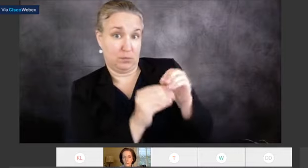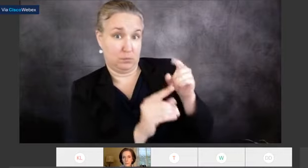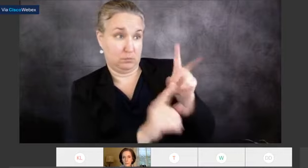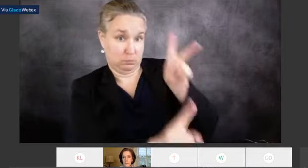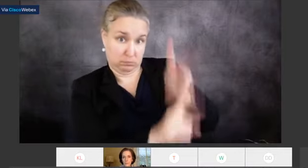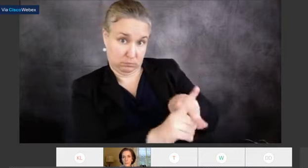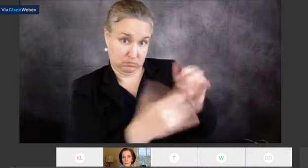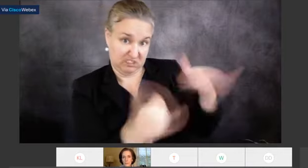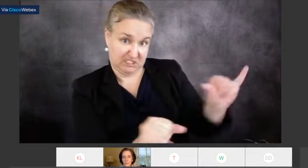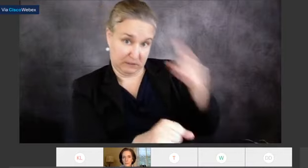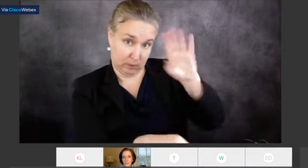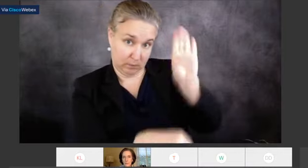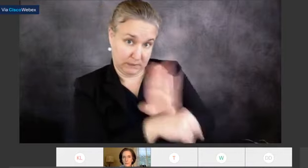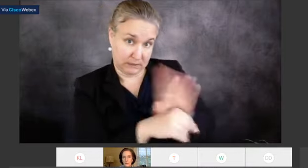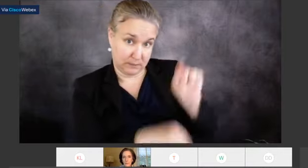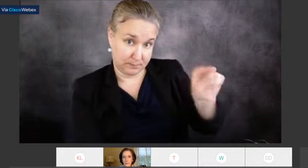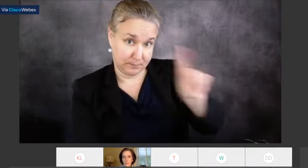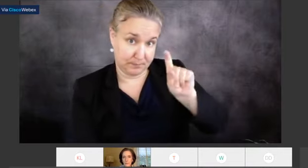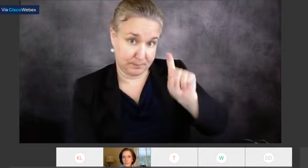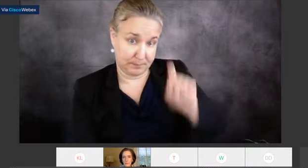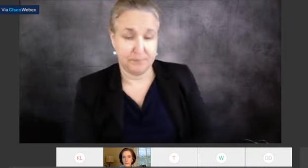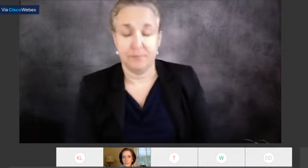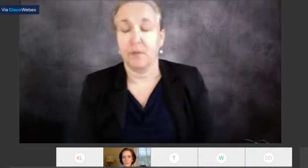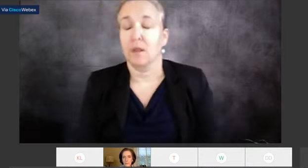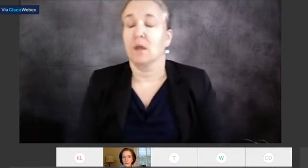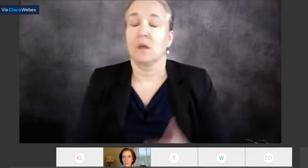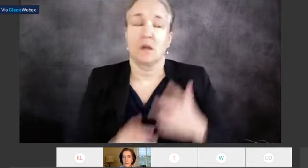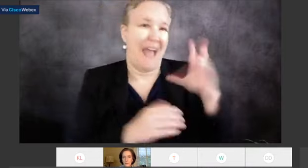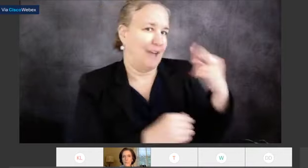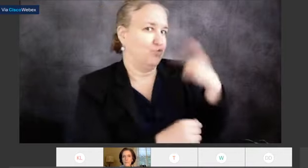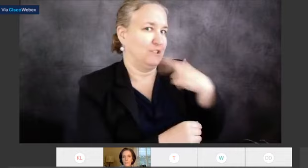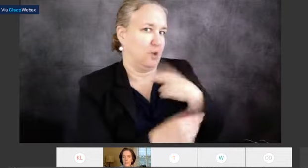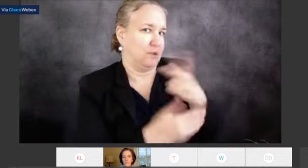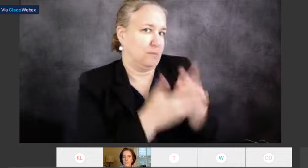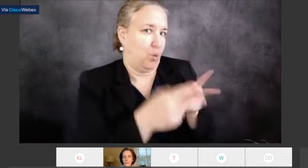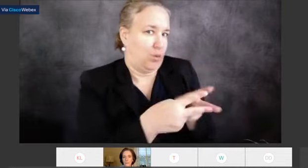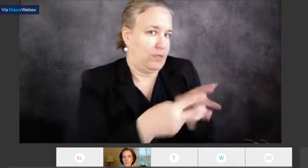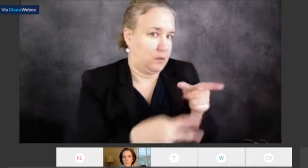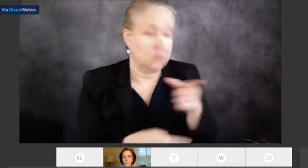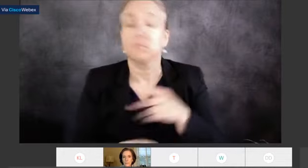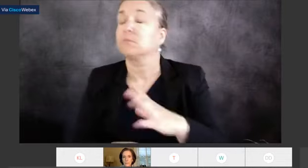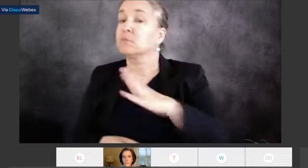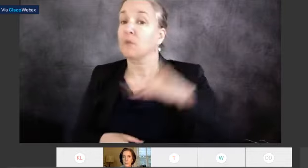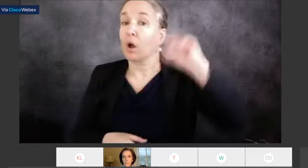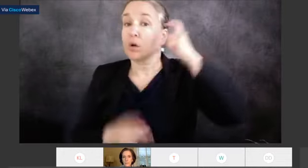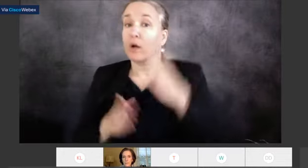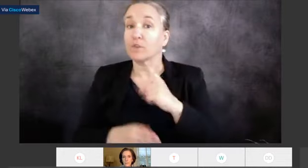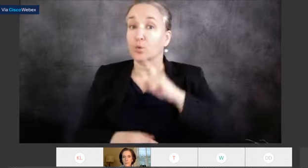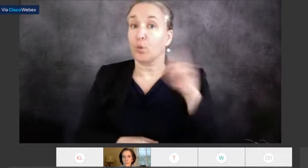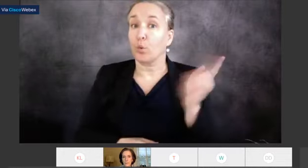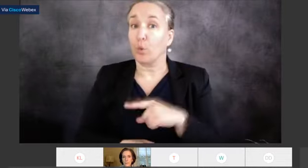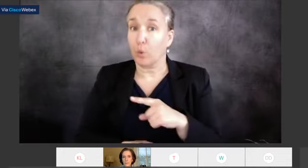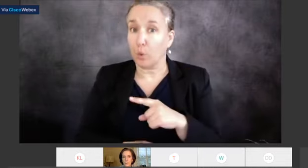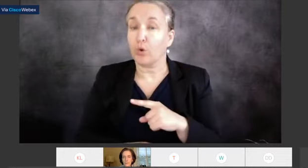to businesses [Solicitor] so so the governor's order related to